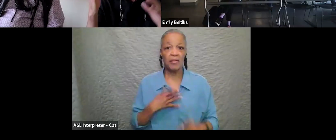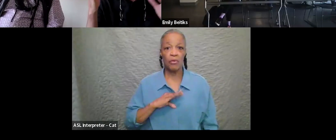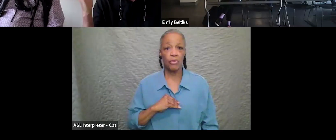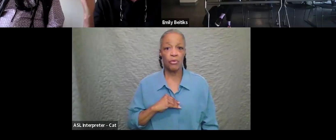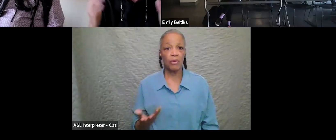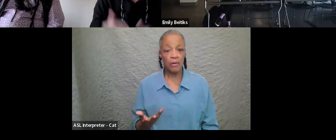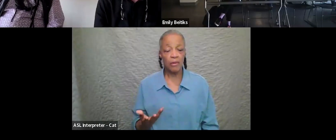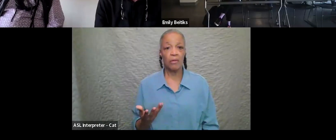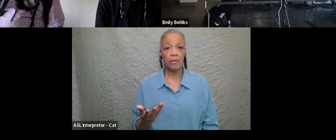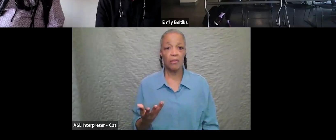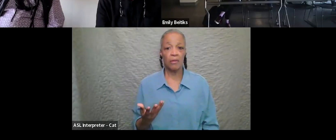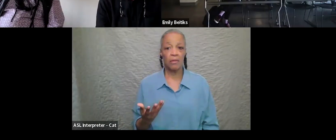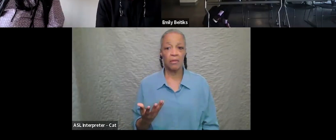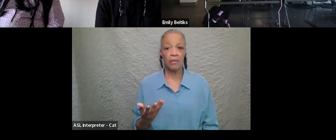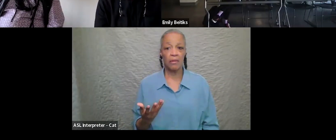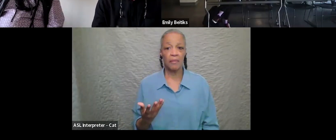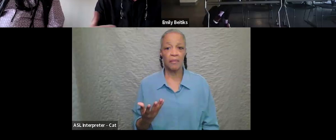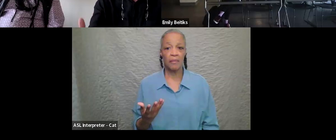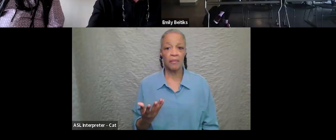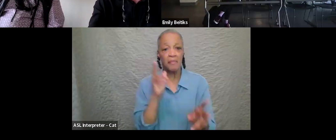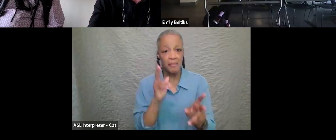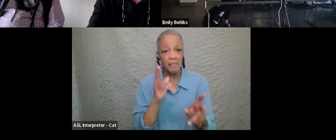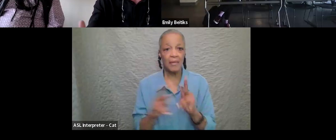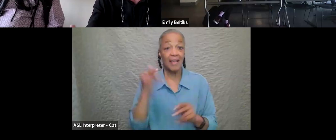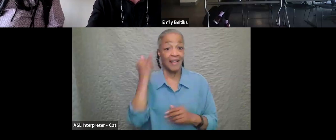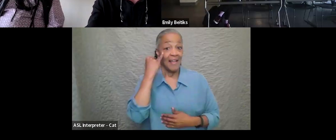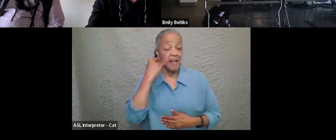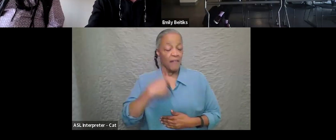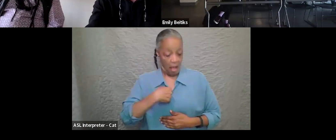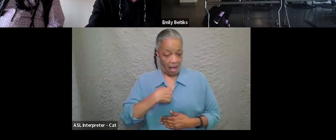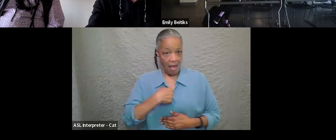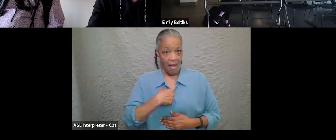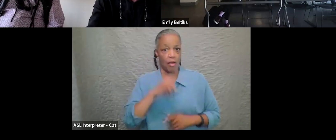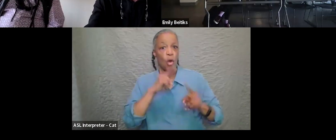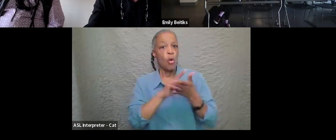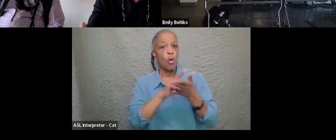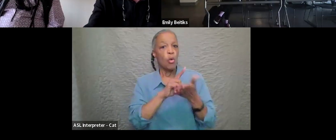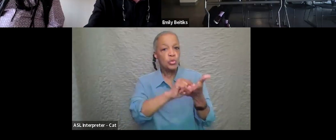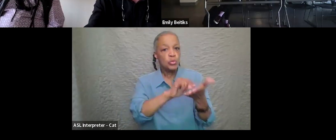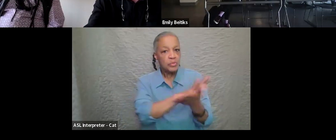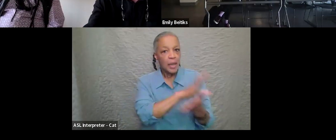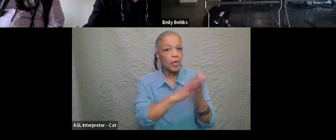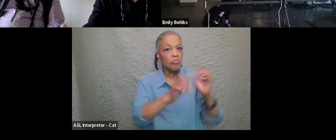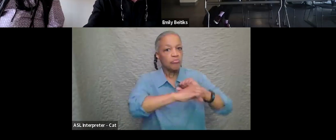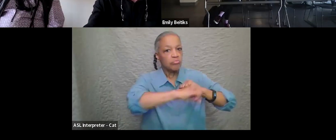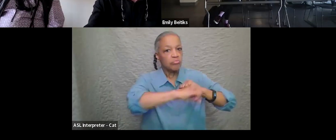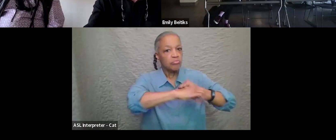You know, they think, "If I just go to the press and make this known, the authorities are going